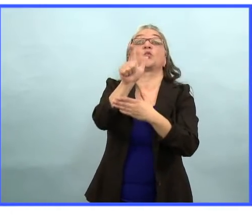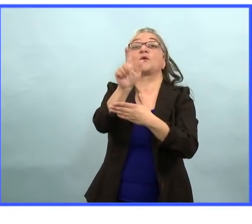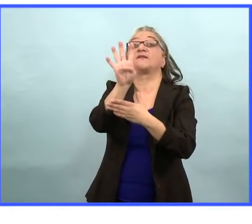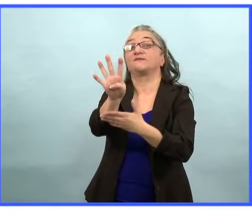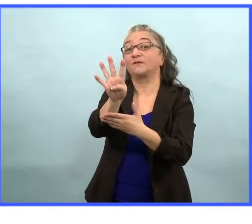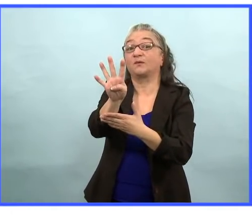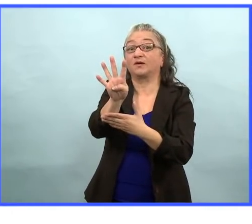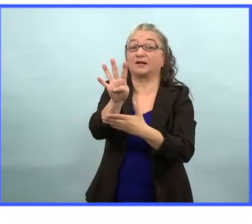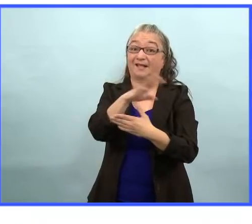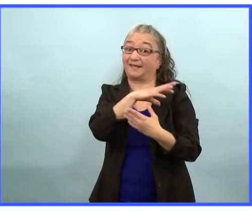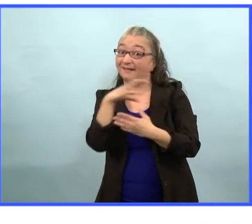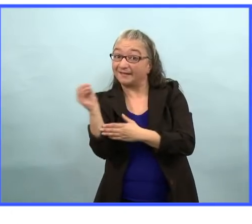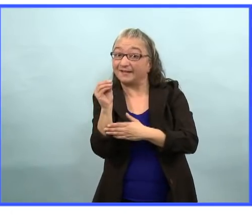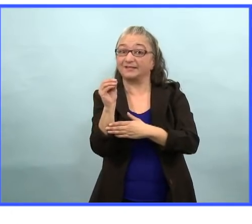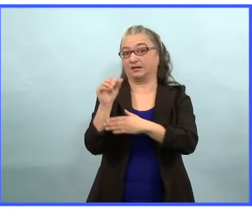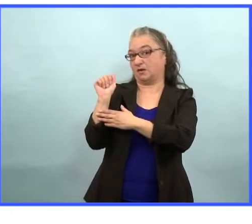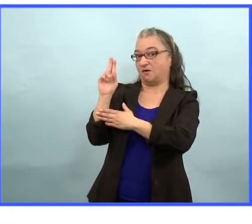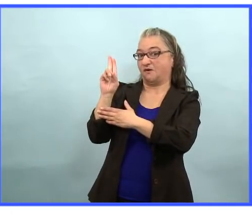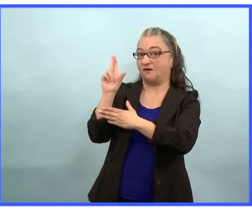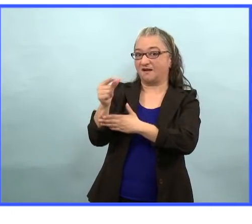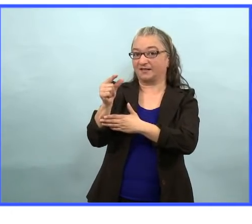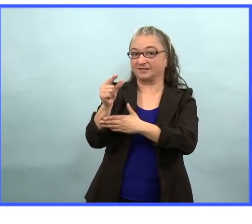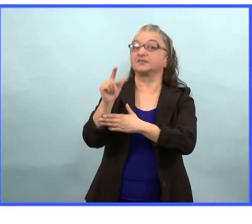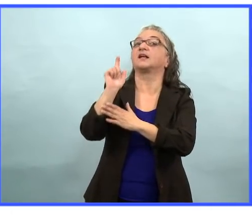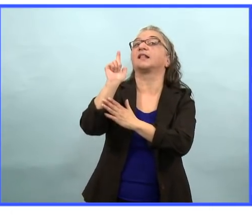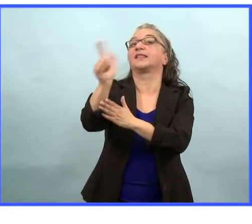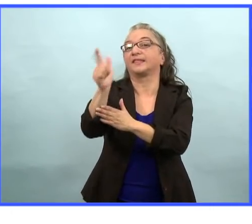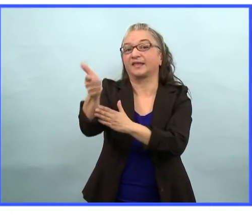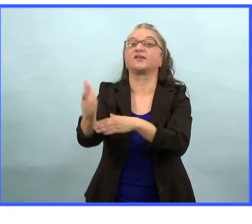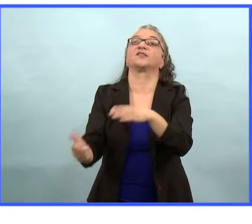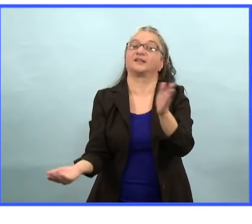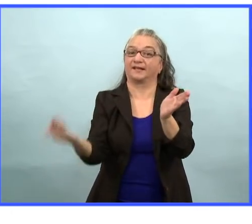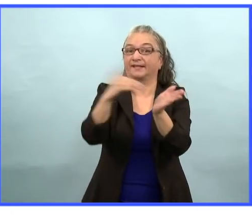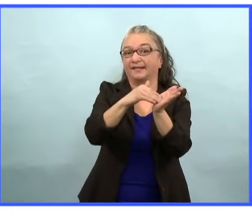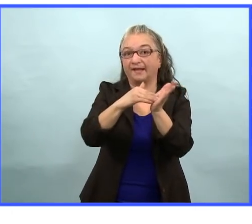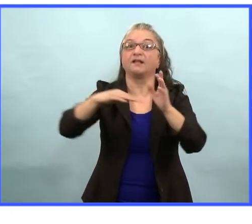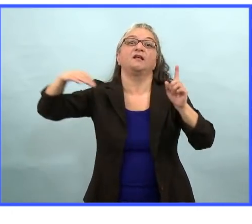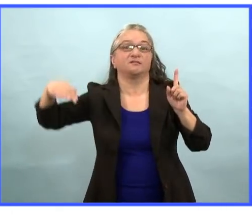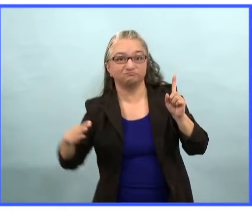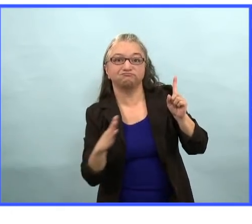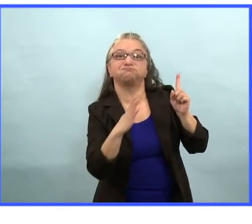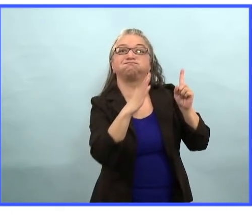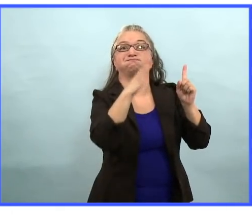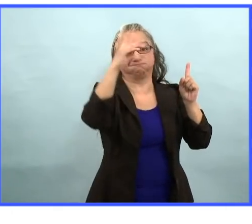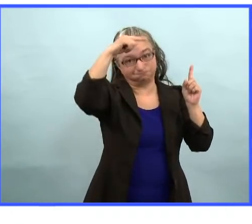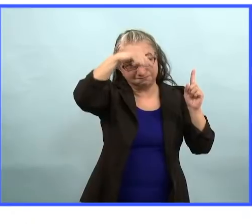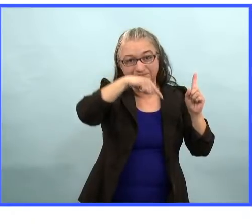then a bit further on that early august peak and after that and through the fall wave what we see